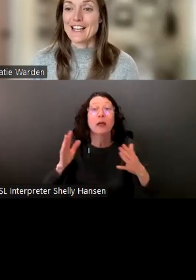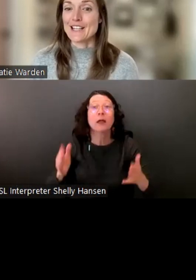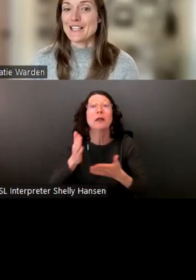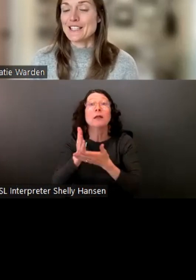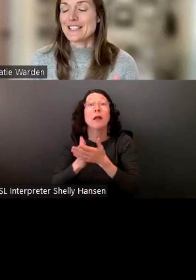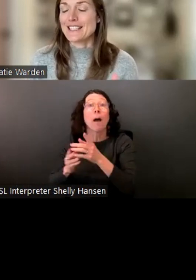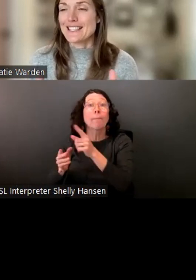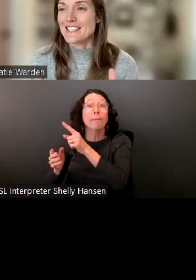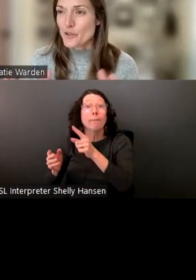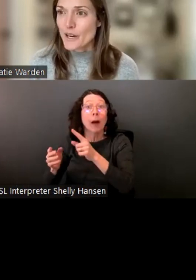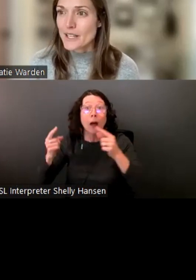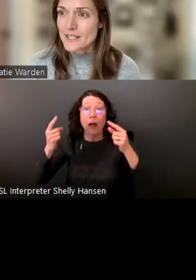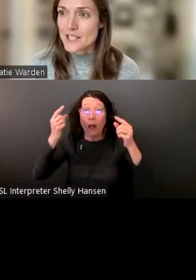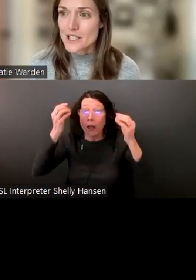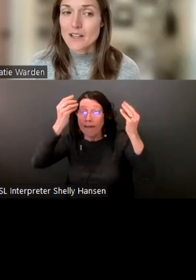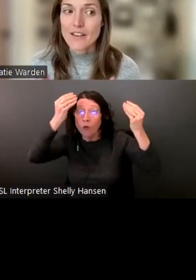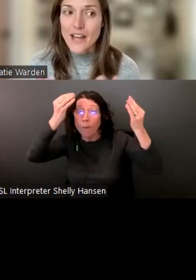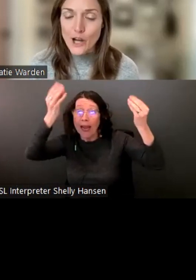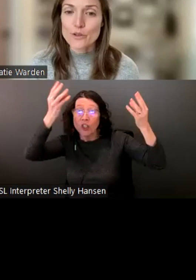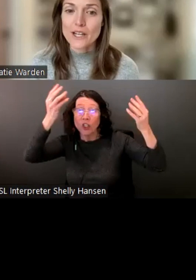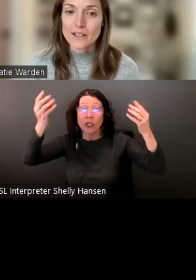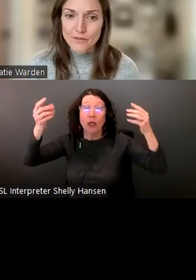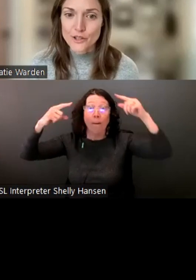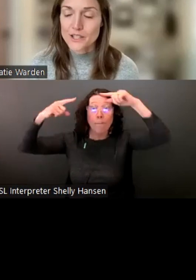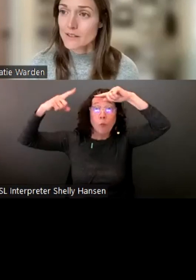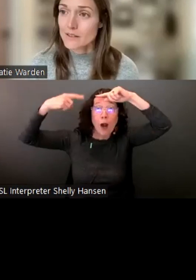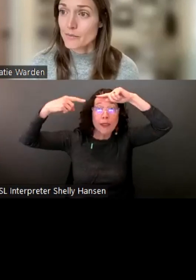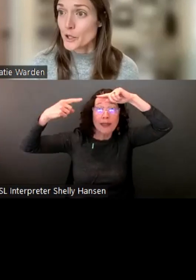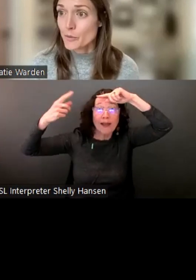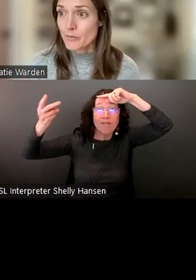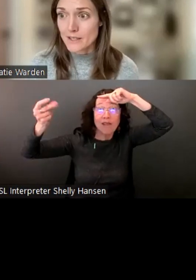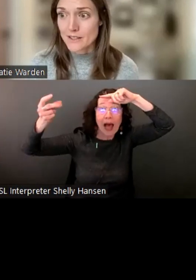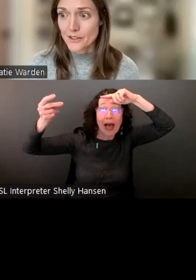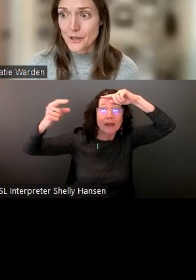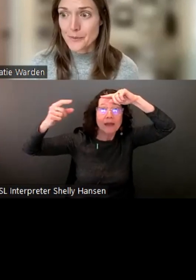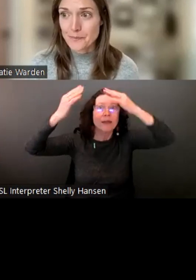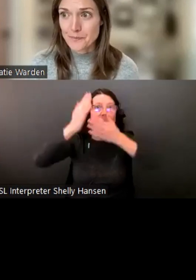and it's the recognition of how diverse human beings are.